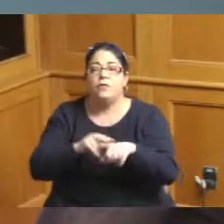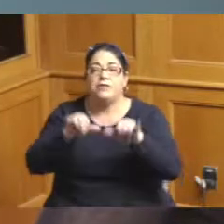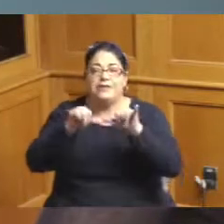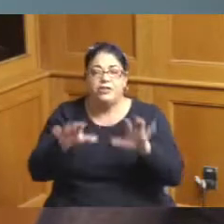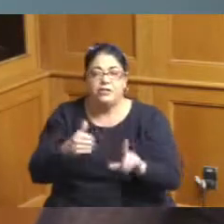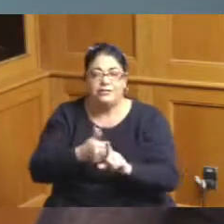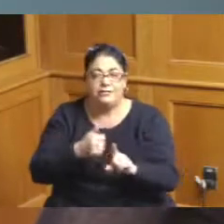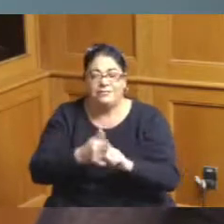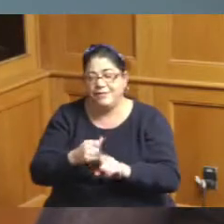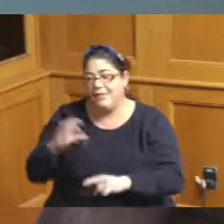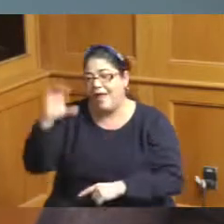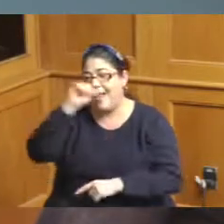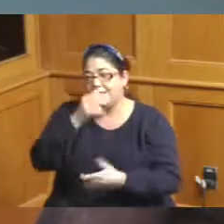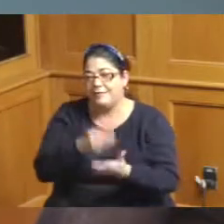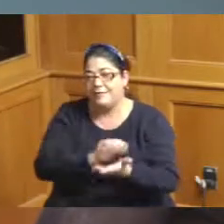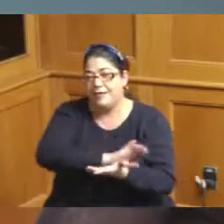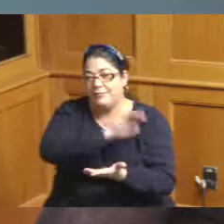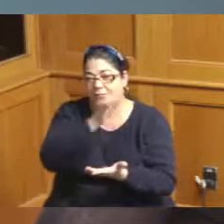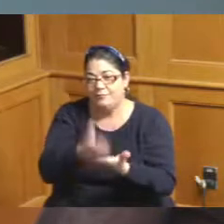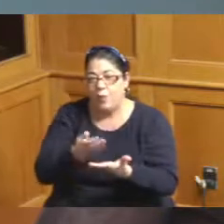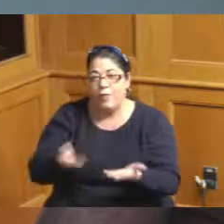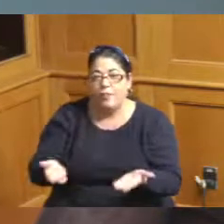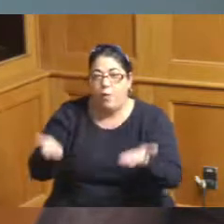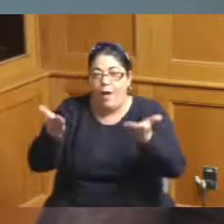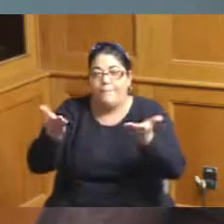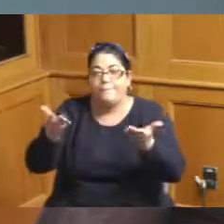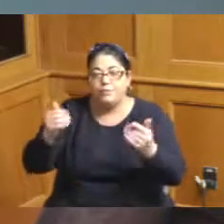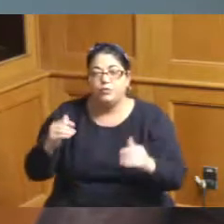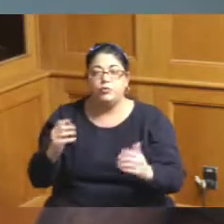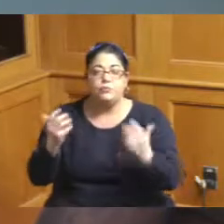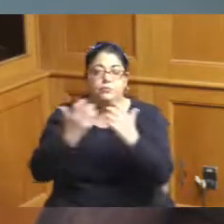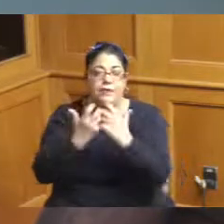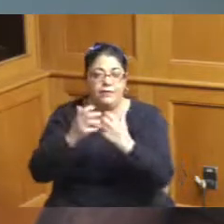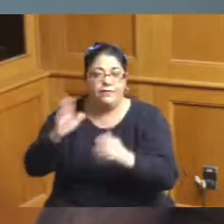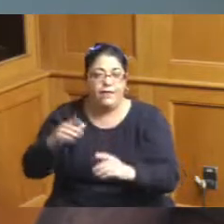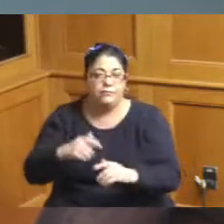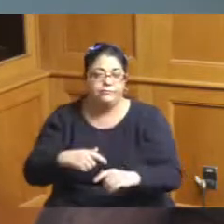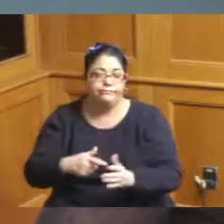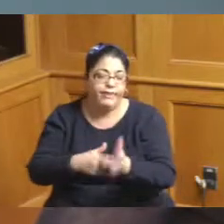estimate is going to go up we're going to go up to meet the demand of the increase of the materials